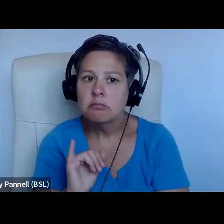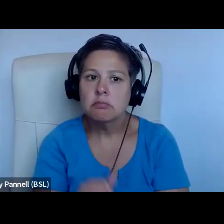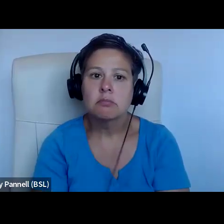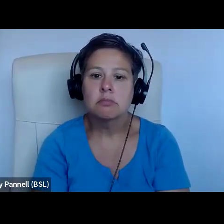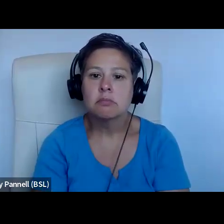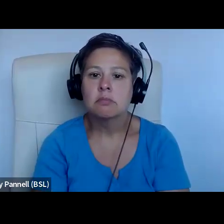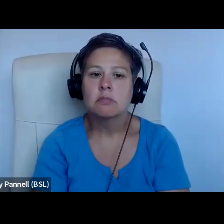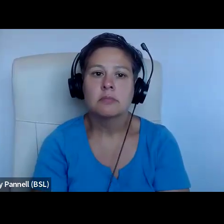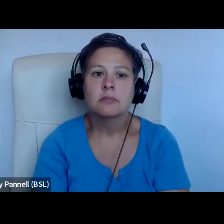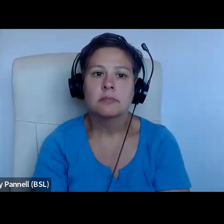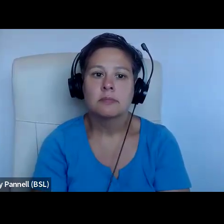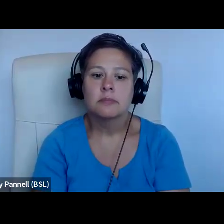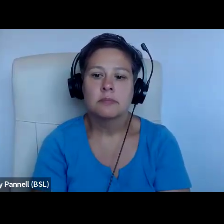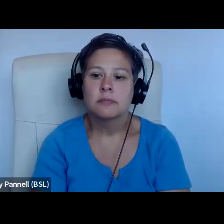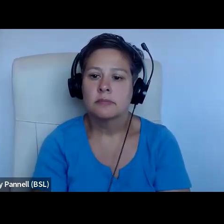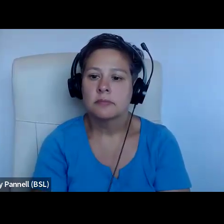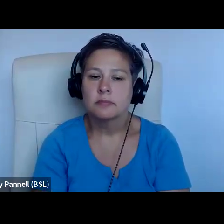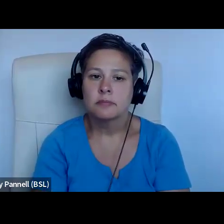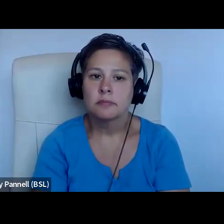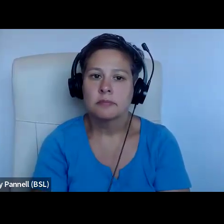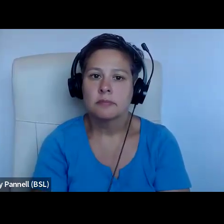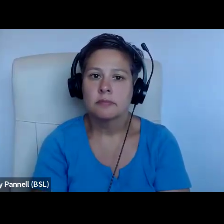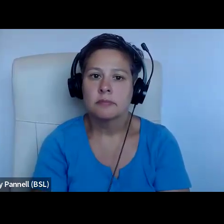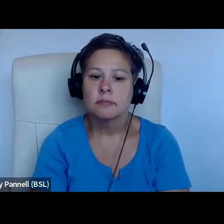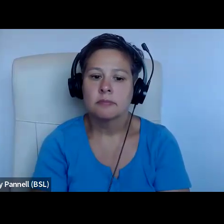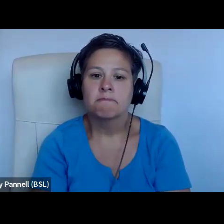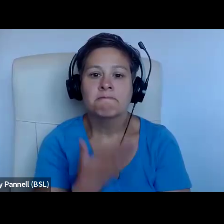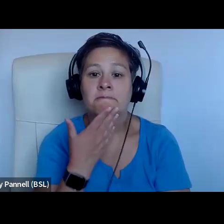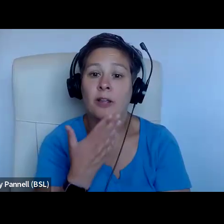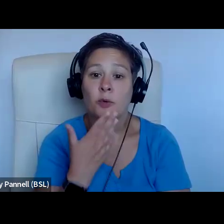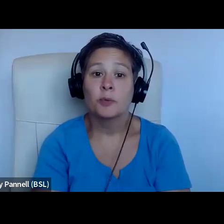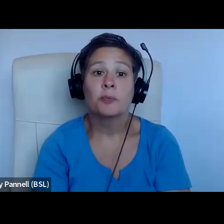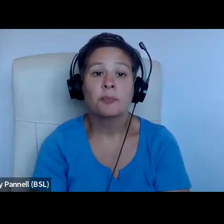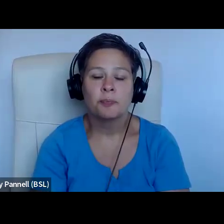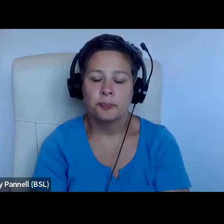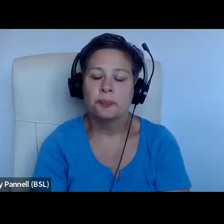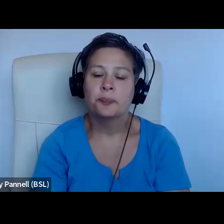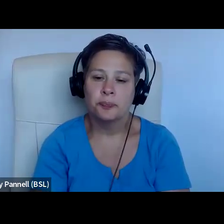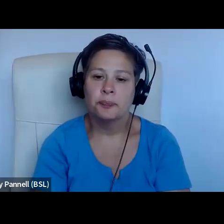will be having to leave us? Robert: I was going to, but I don't now, so that's great. I'll stick around. Amelia: Okay. Okay, great.